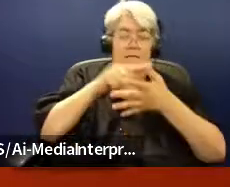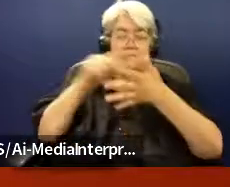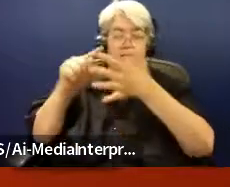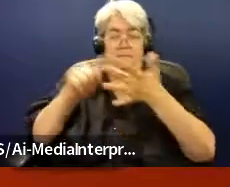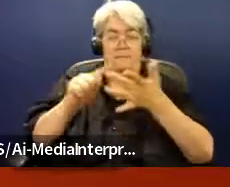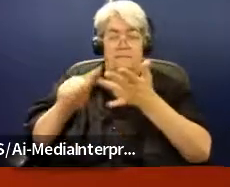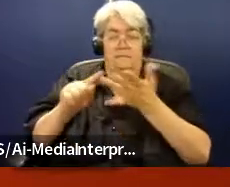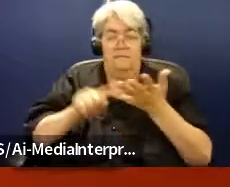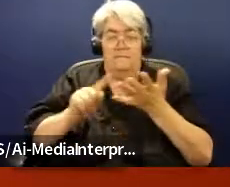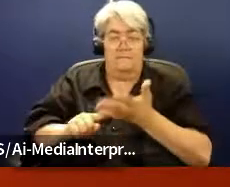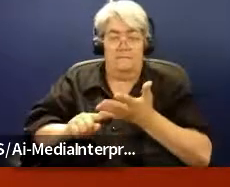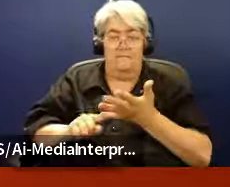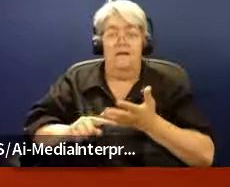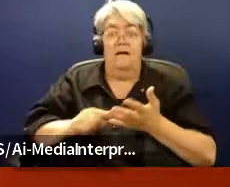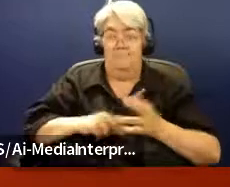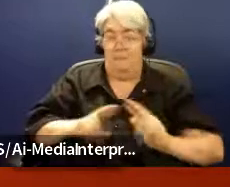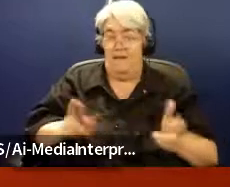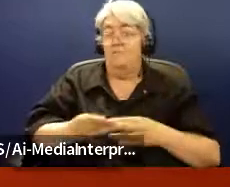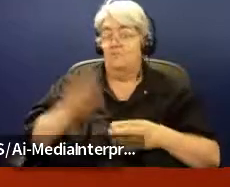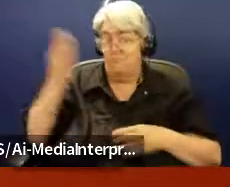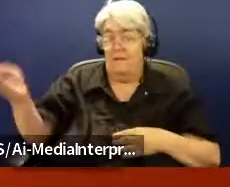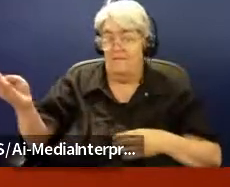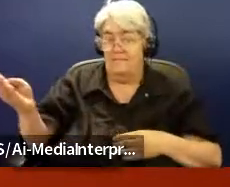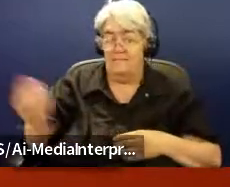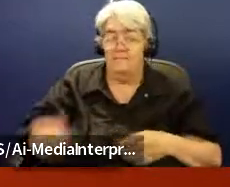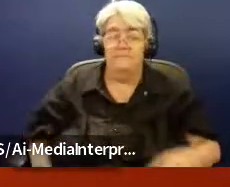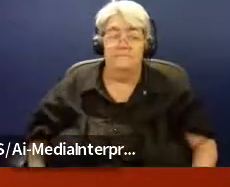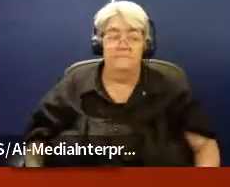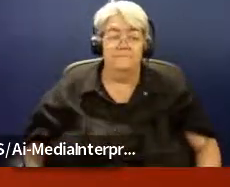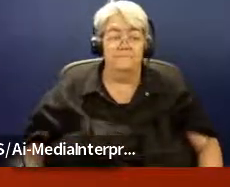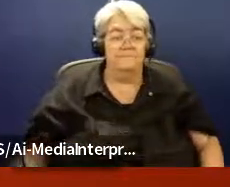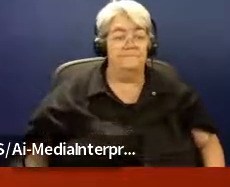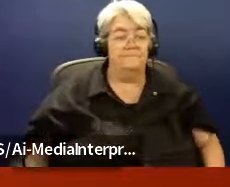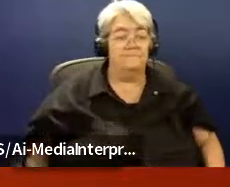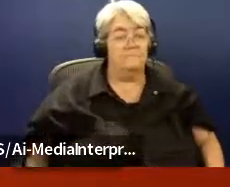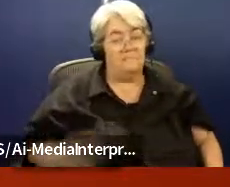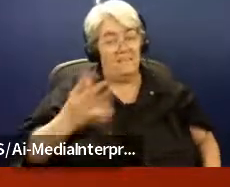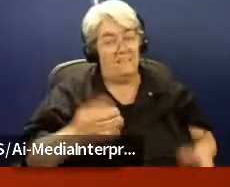you need to have that